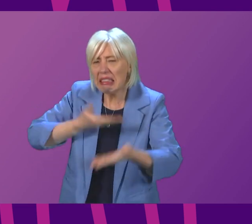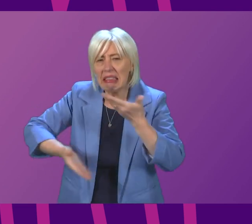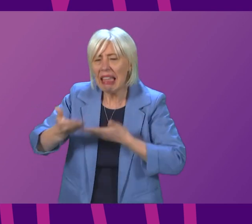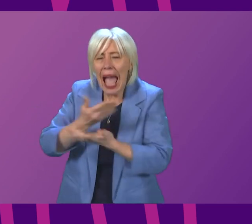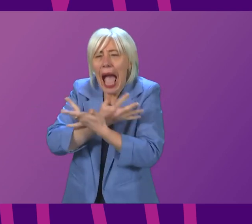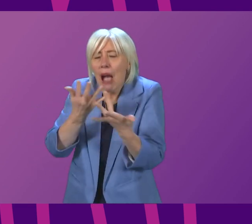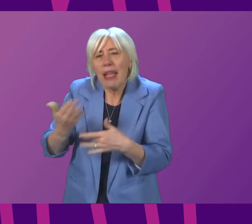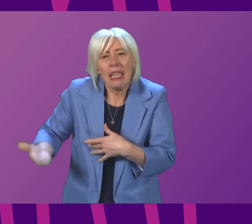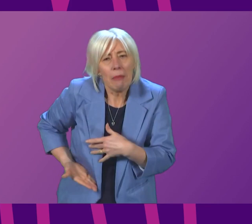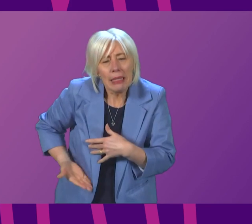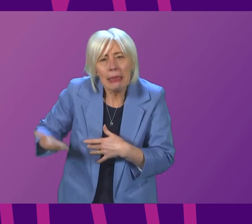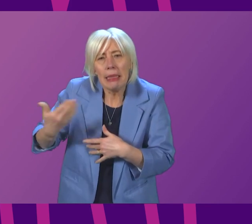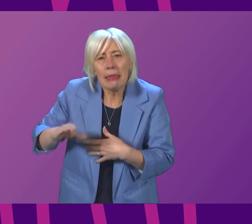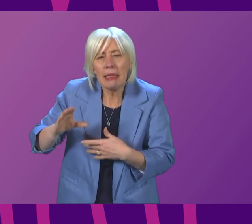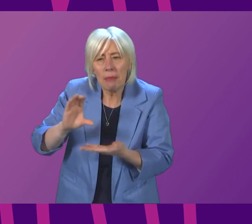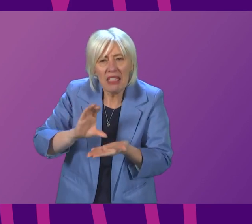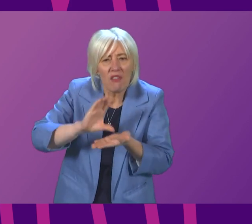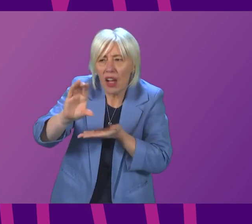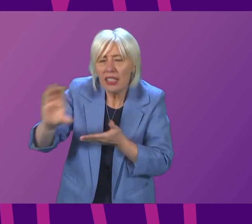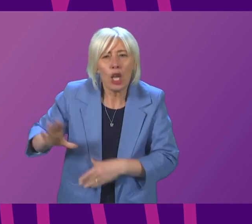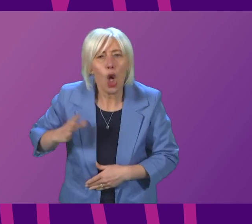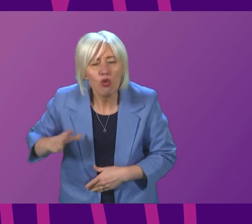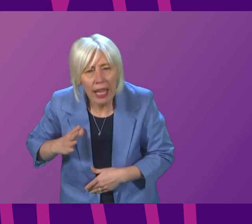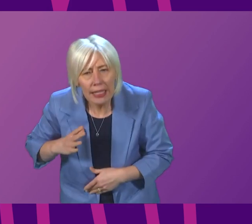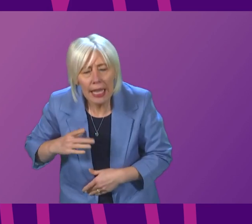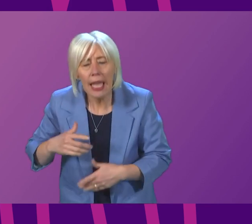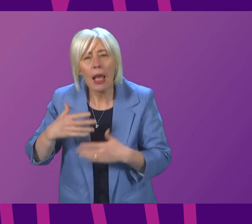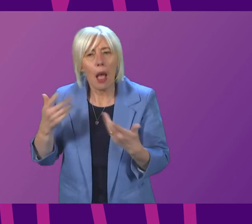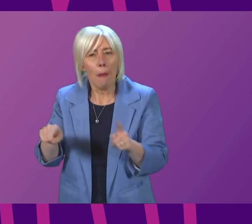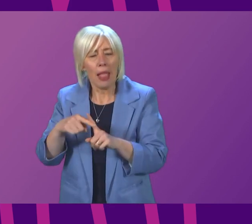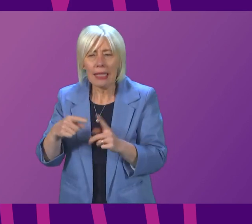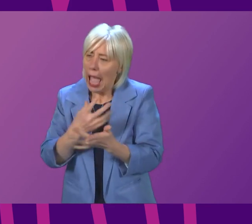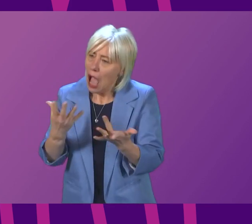in Scotland have received the funding and how many are still waiting.